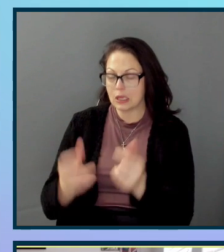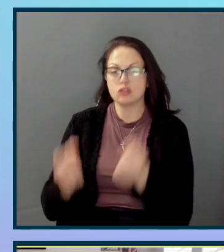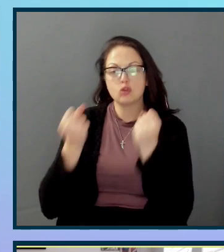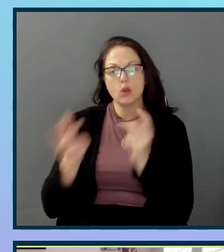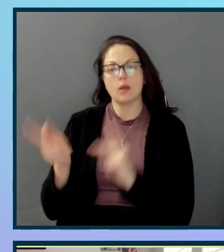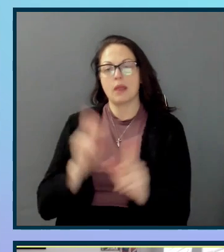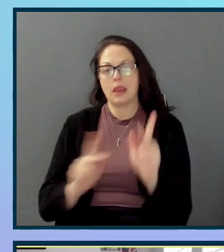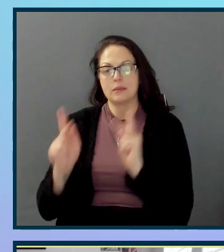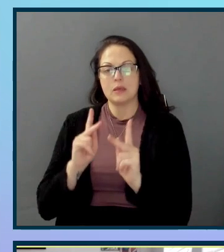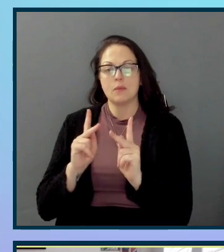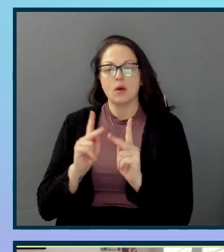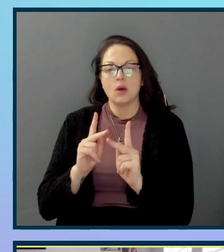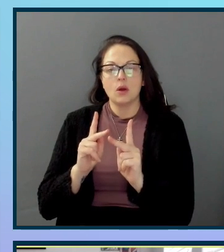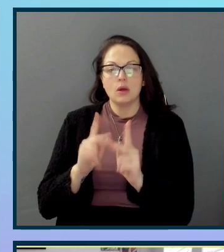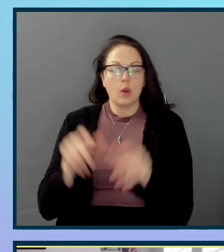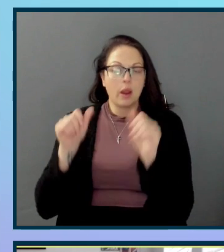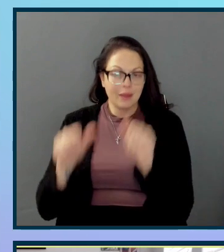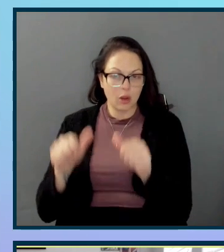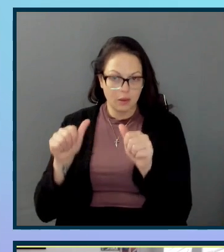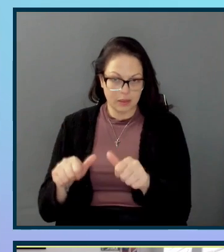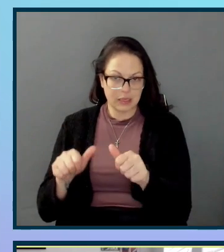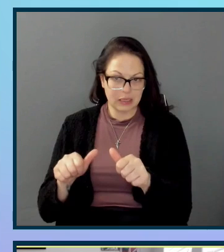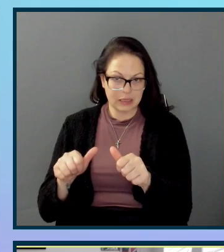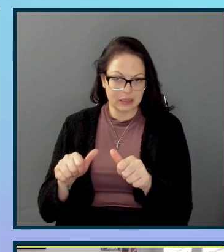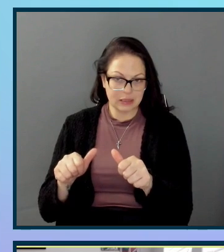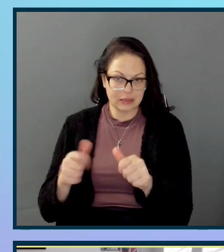or whom their ability to kind of write in their mind